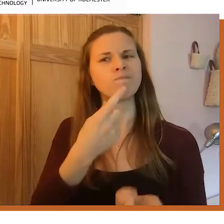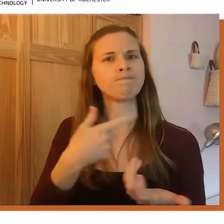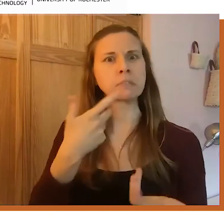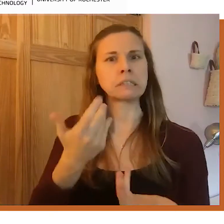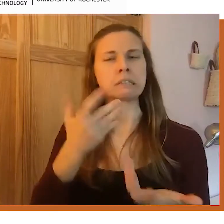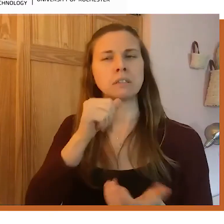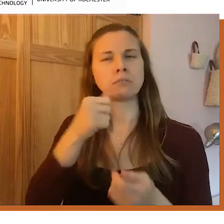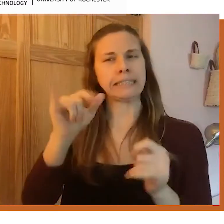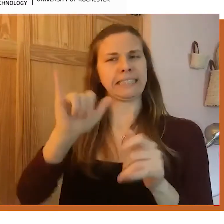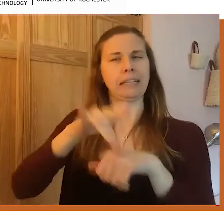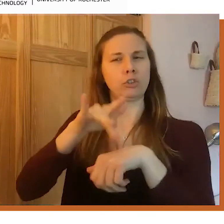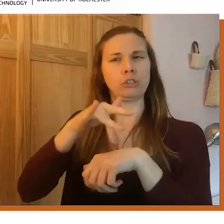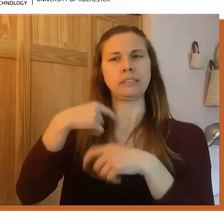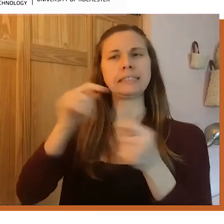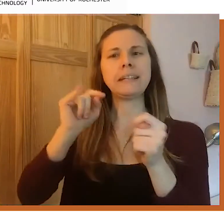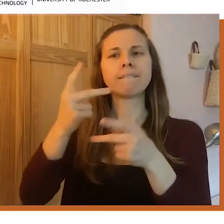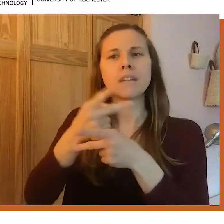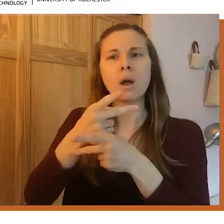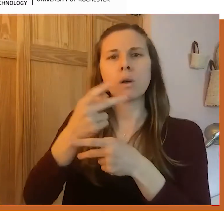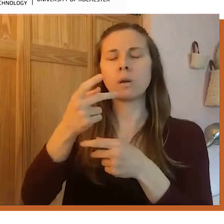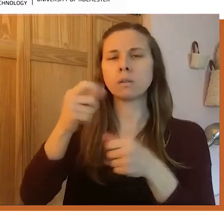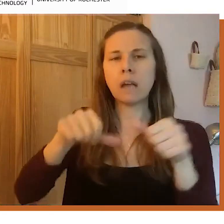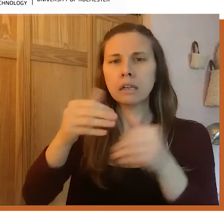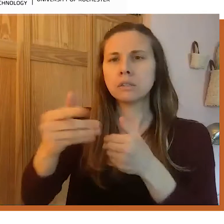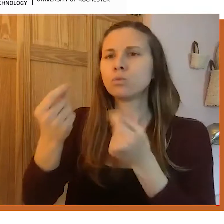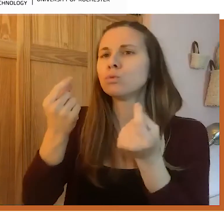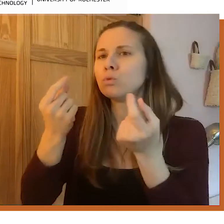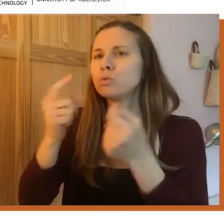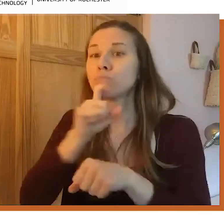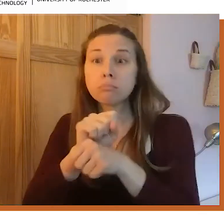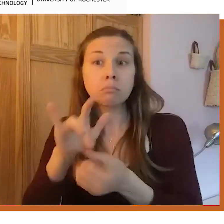I wasn't sure if I wanted to be a scientist, a researcher,